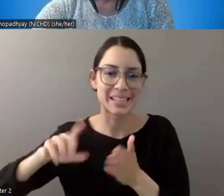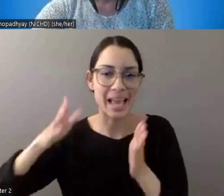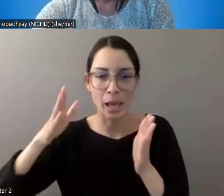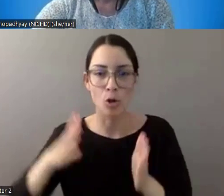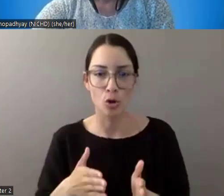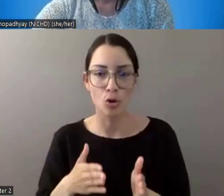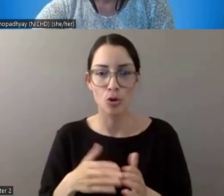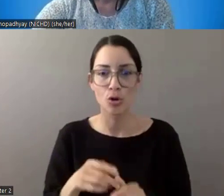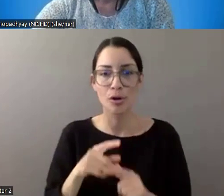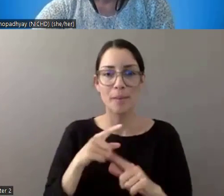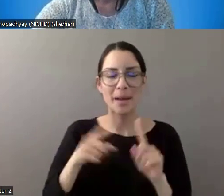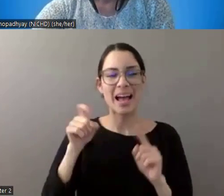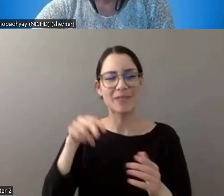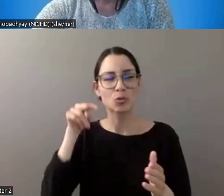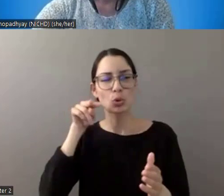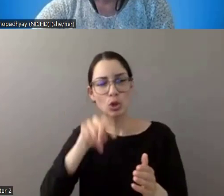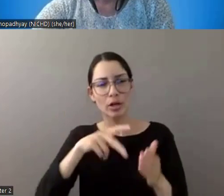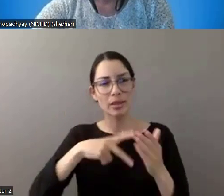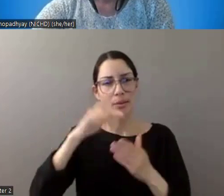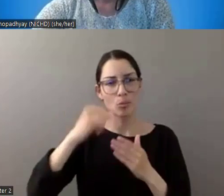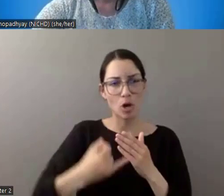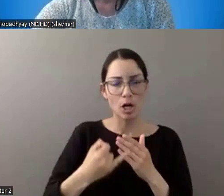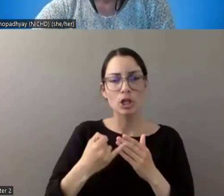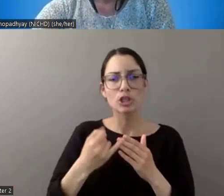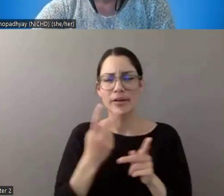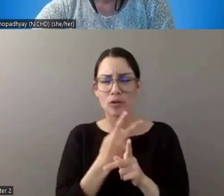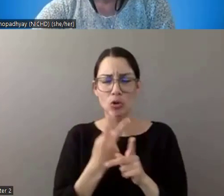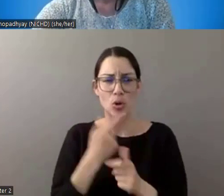and decide which is suitable to take the lead as the lead PI.